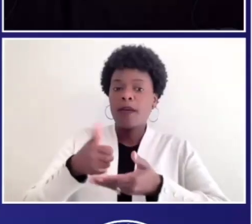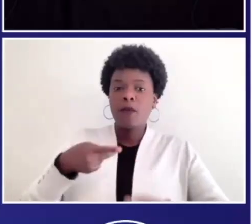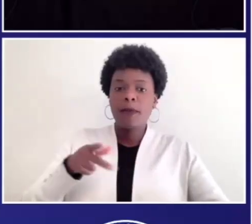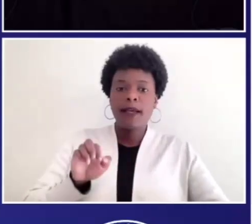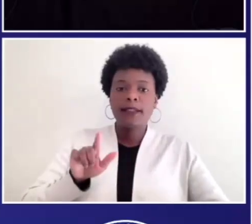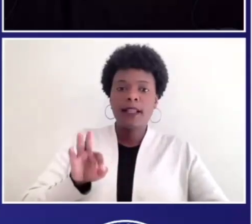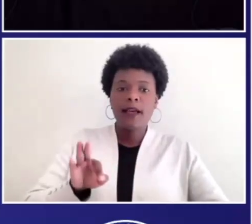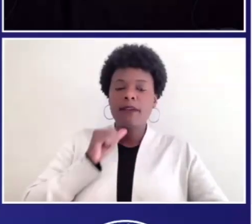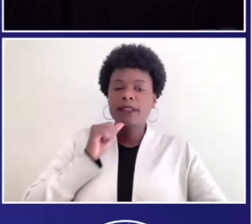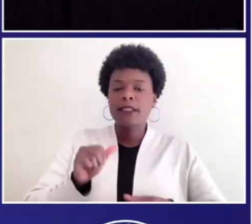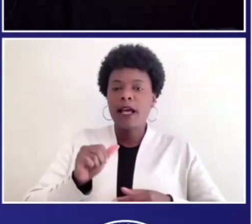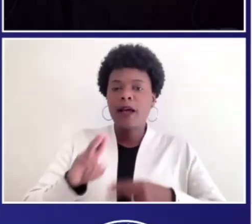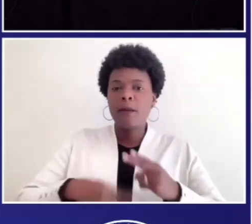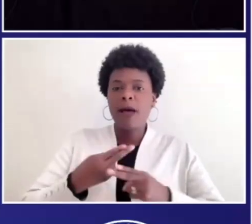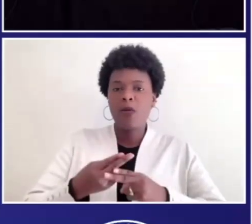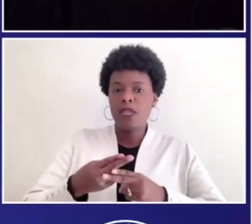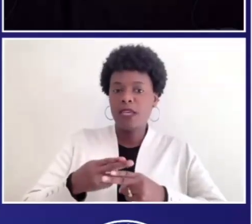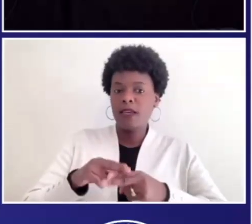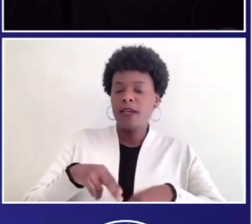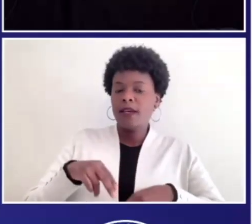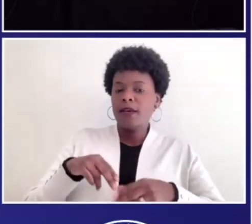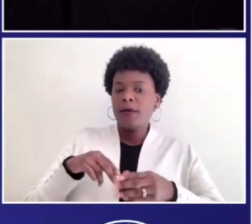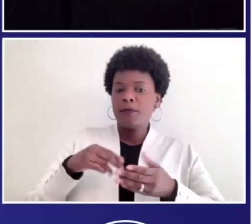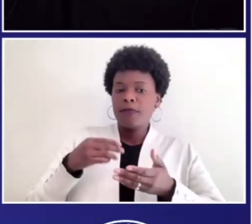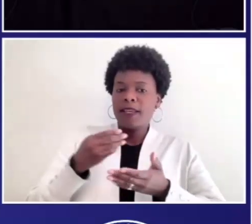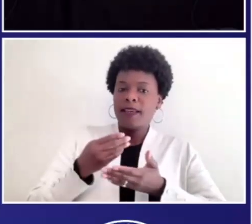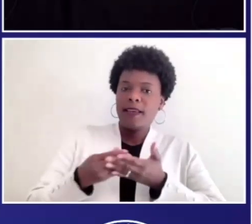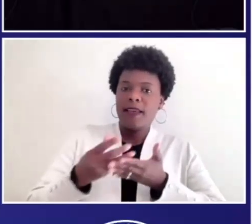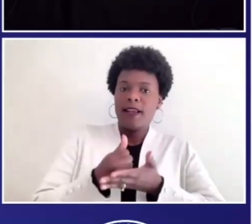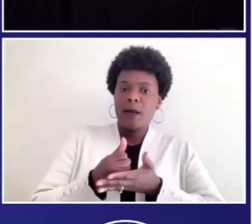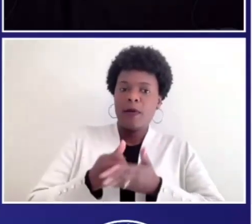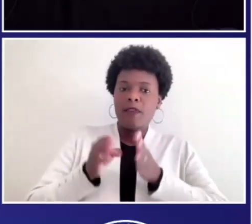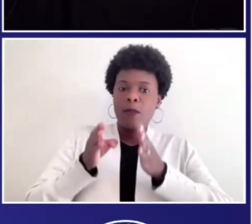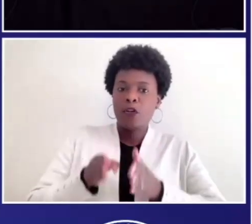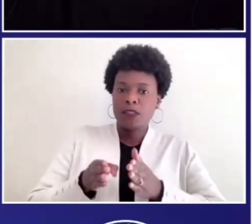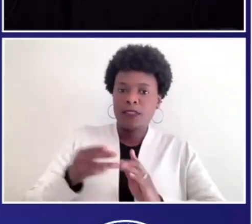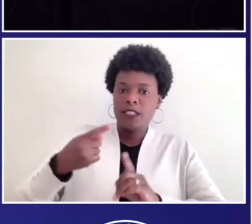relative income of the person at, at the month, so I agree with that. And I also want to applaud the Department